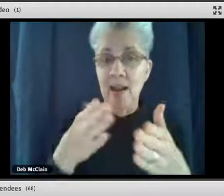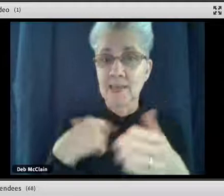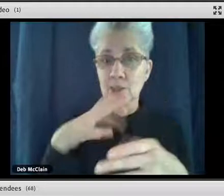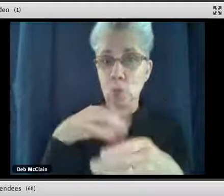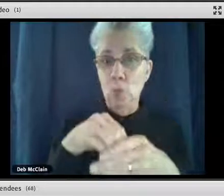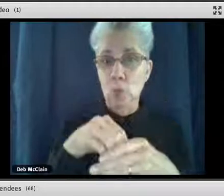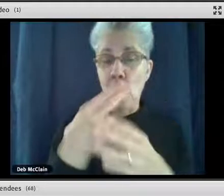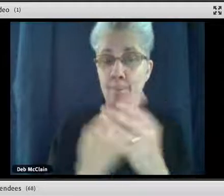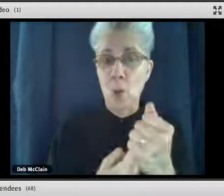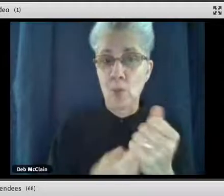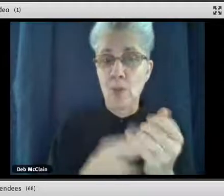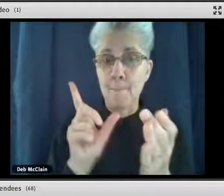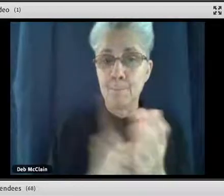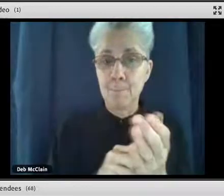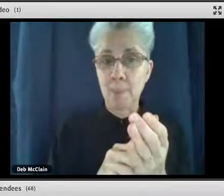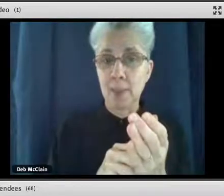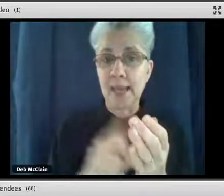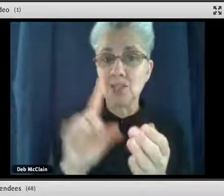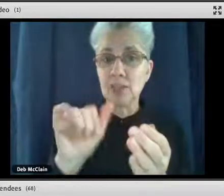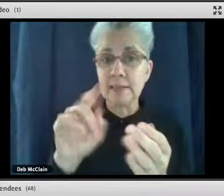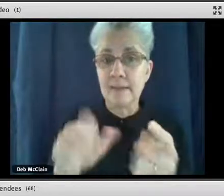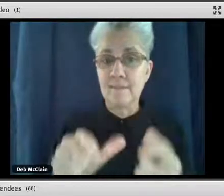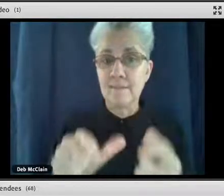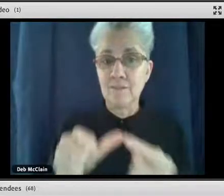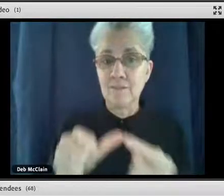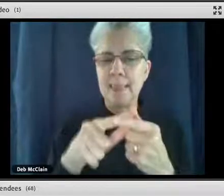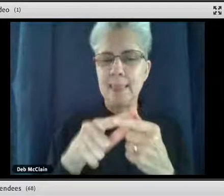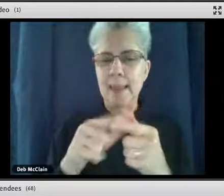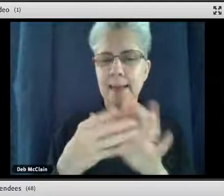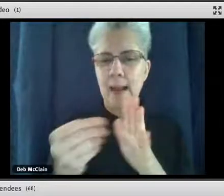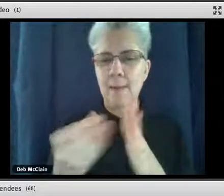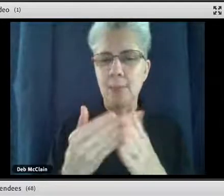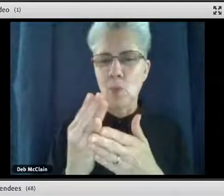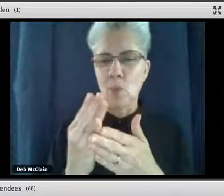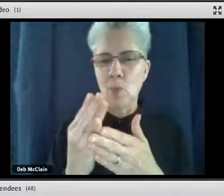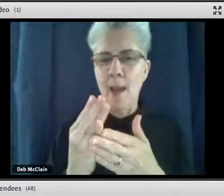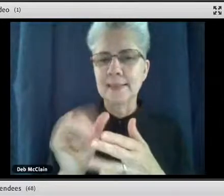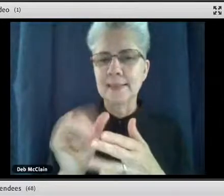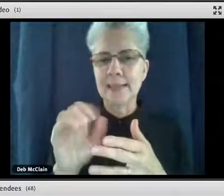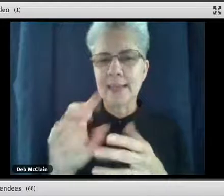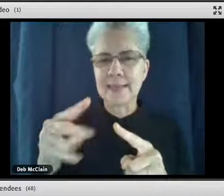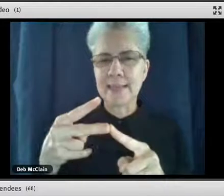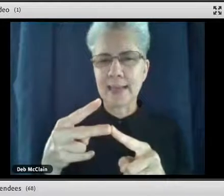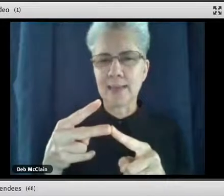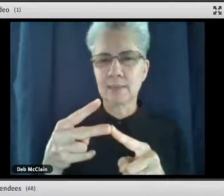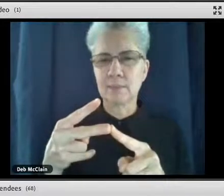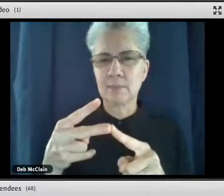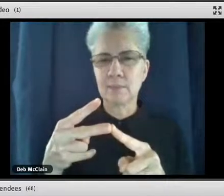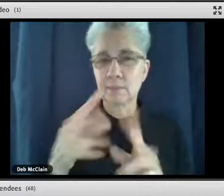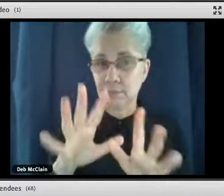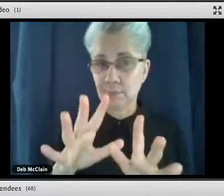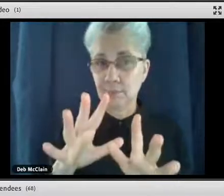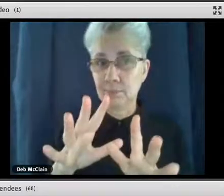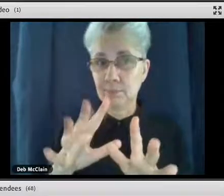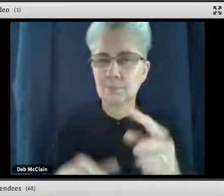That lets us include both the publication date first and then the copyright date second,